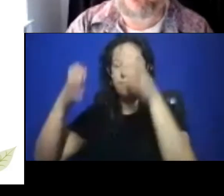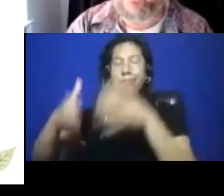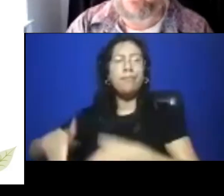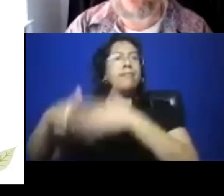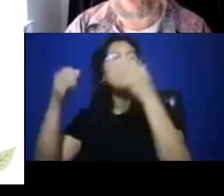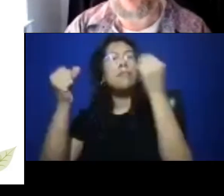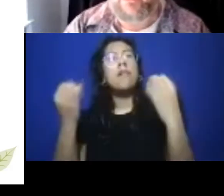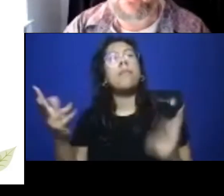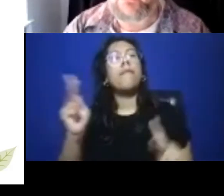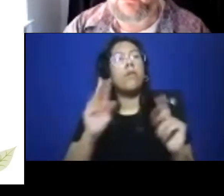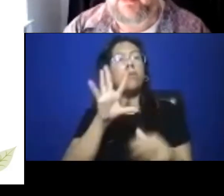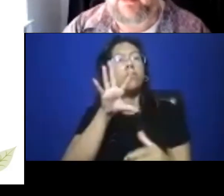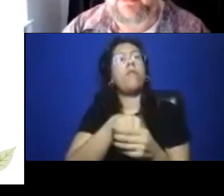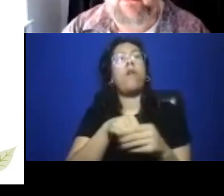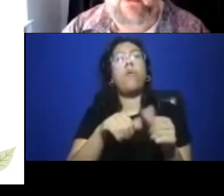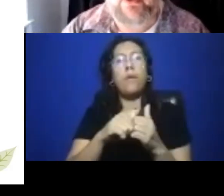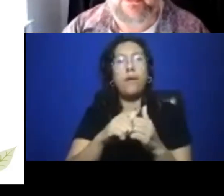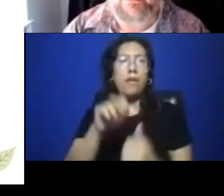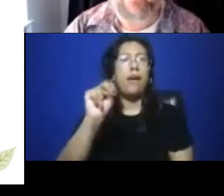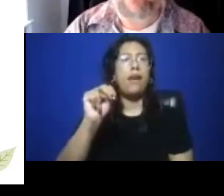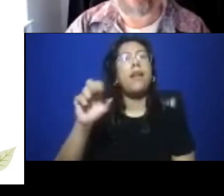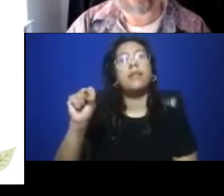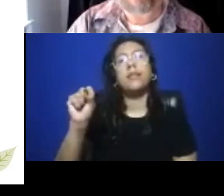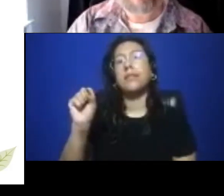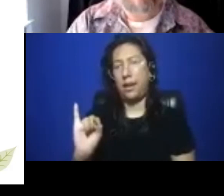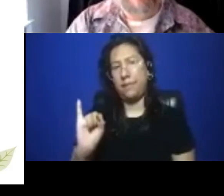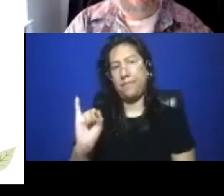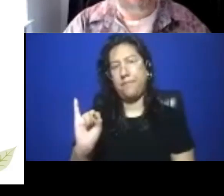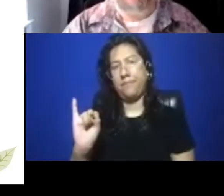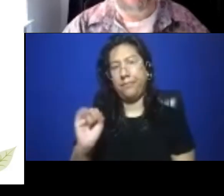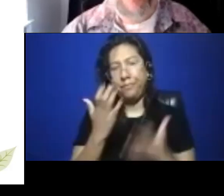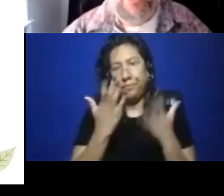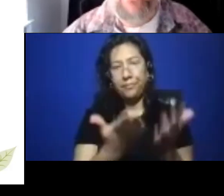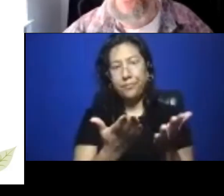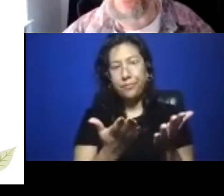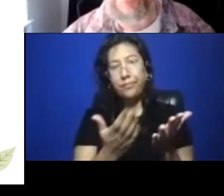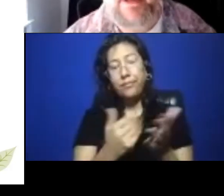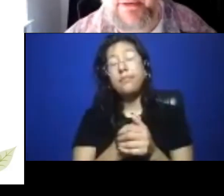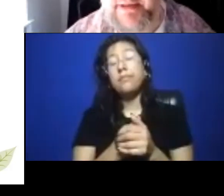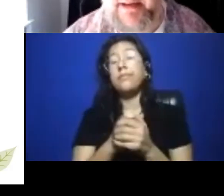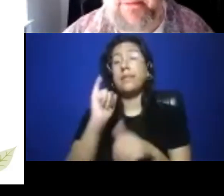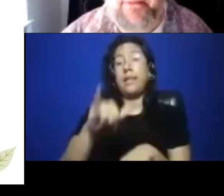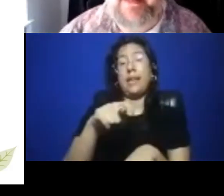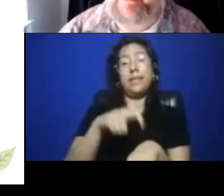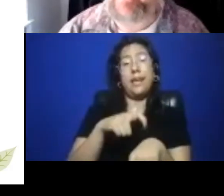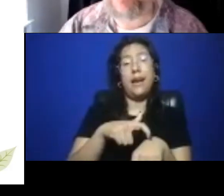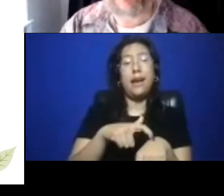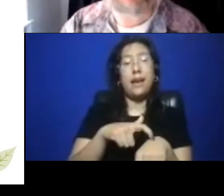were engaging in non-suicidal self-injury. So at the point in time in 2015,